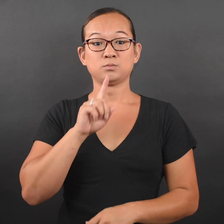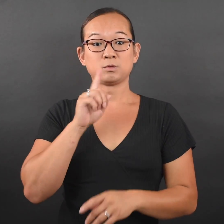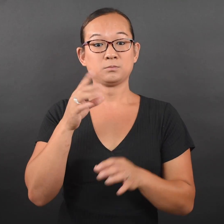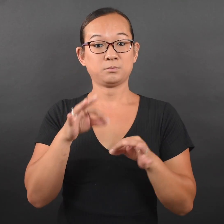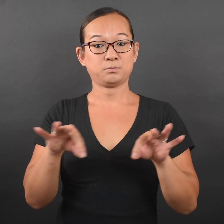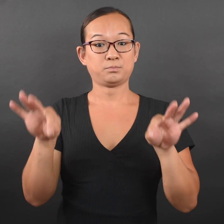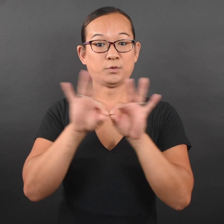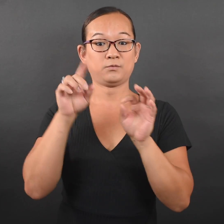This is particularly important